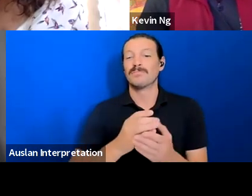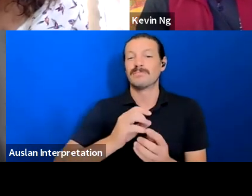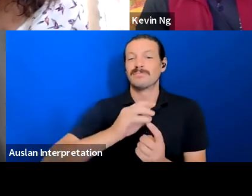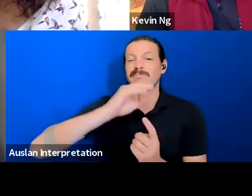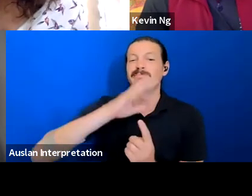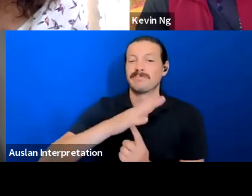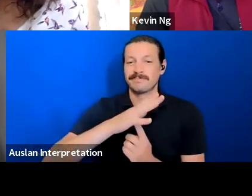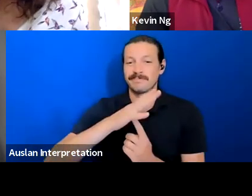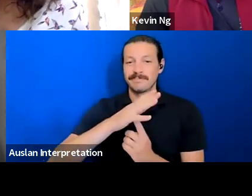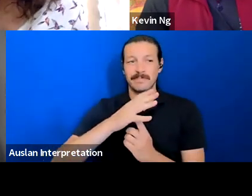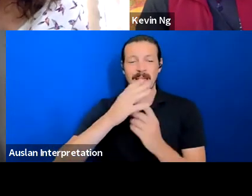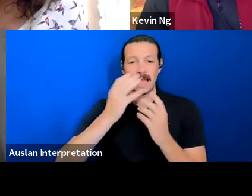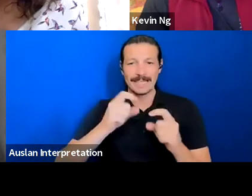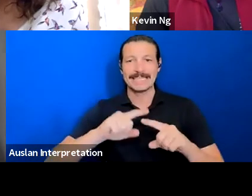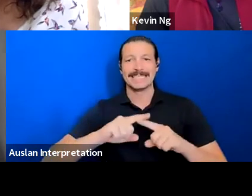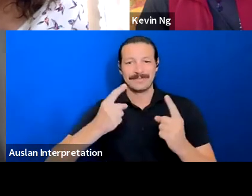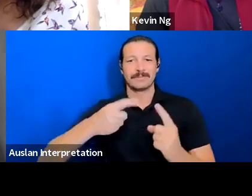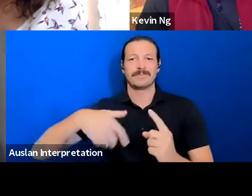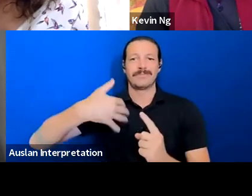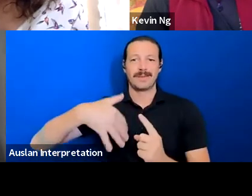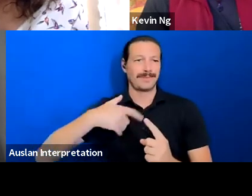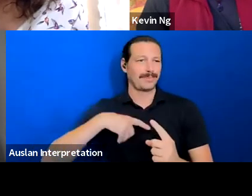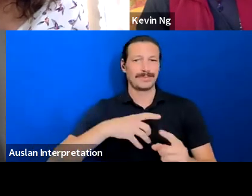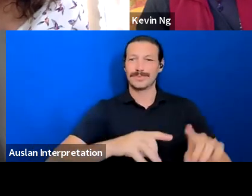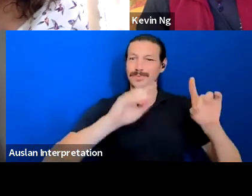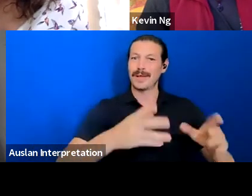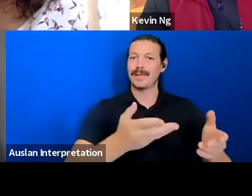Australia and the artists and the people experiencing art. So yes, please do.